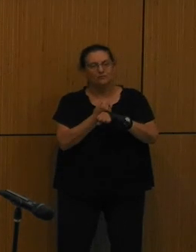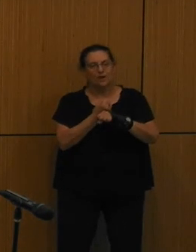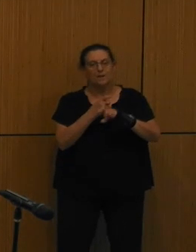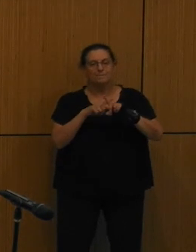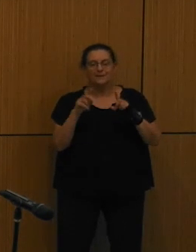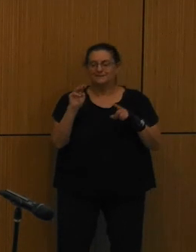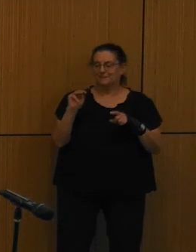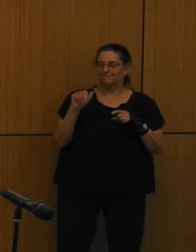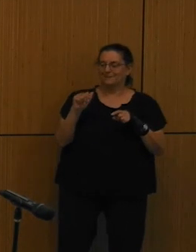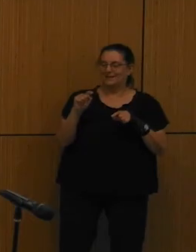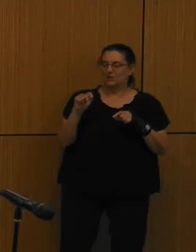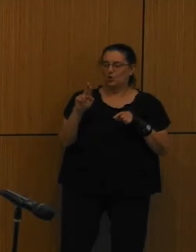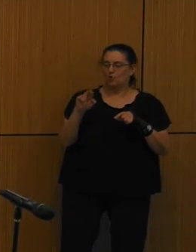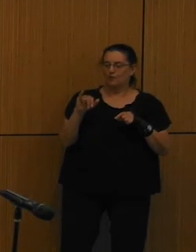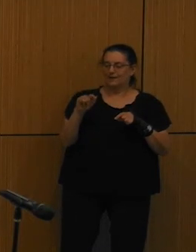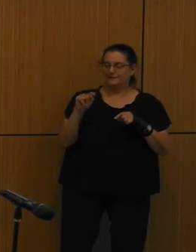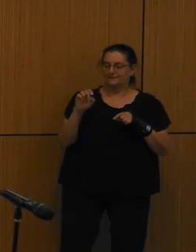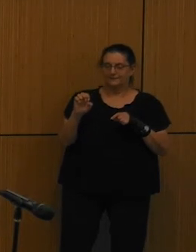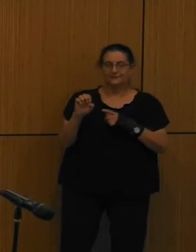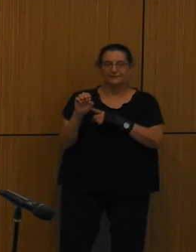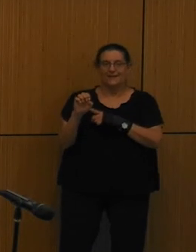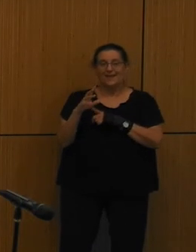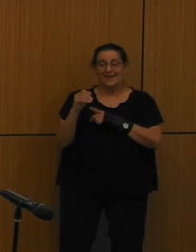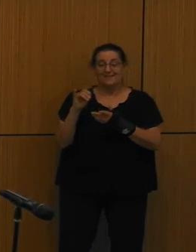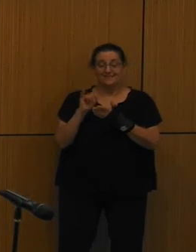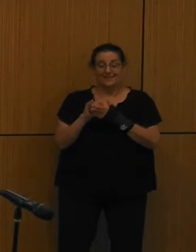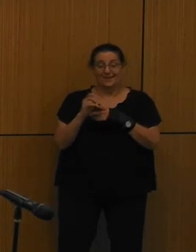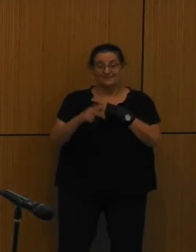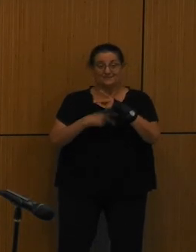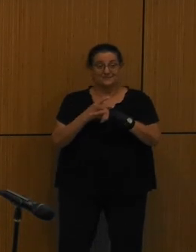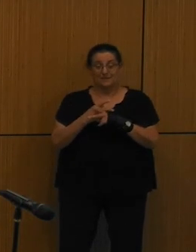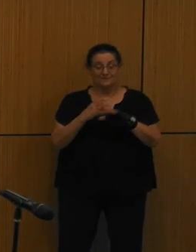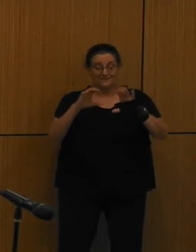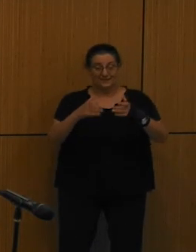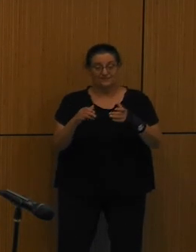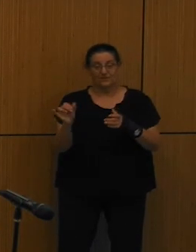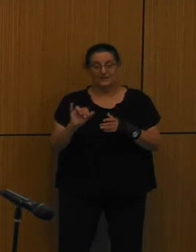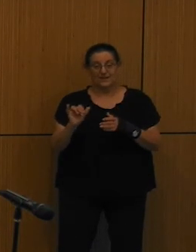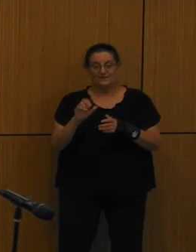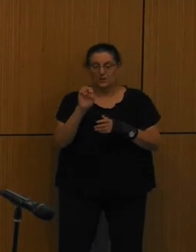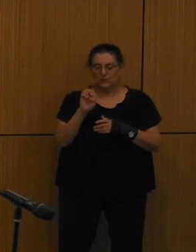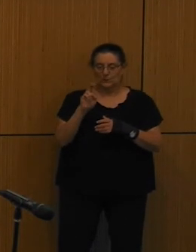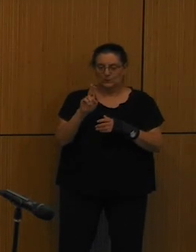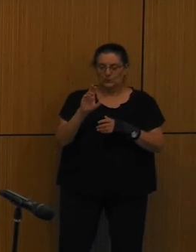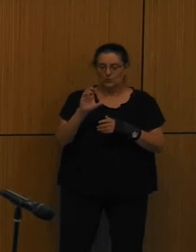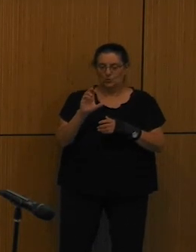And, the type of meteorite it's classified as is a you create and you cry.